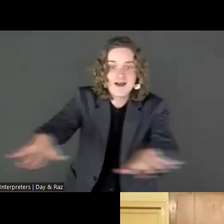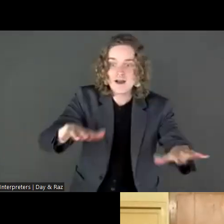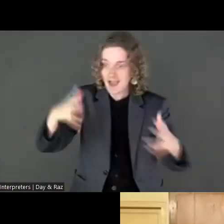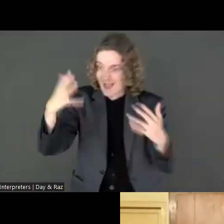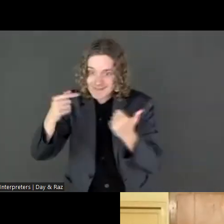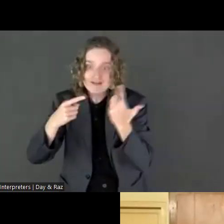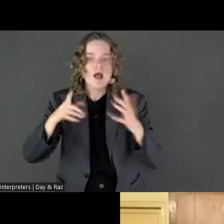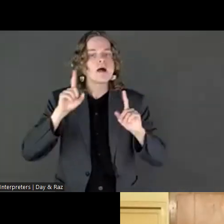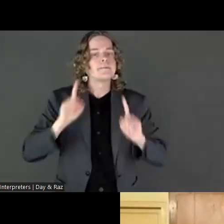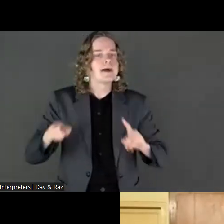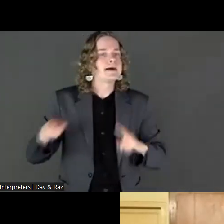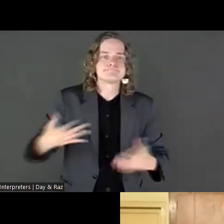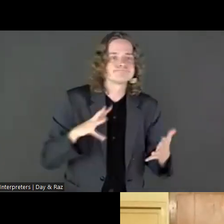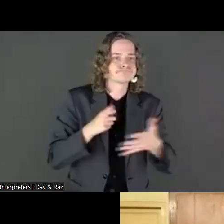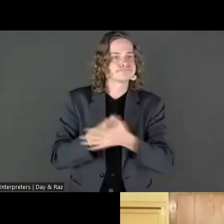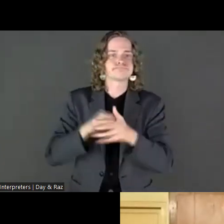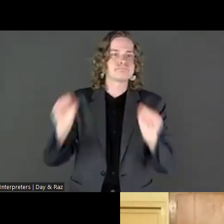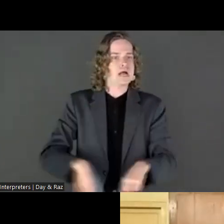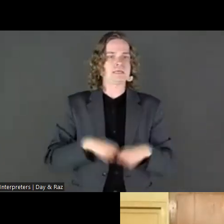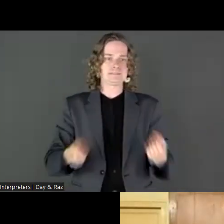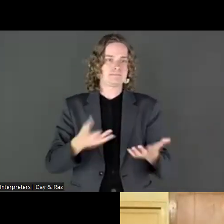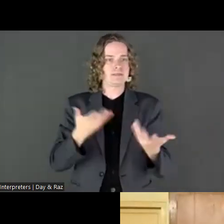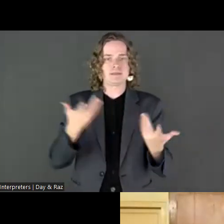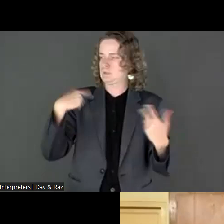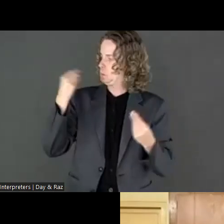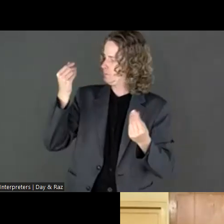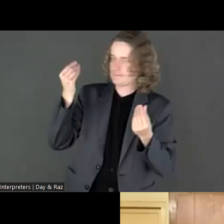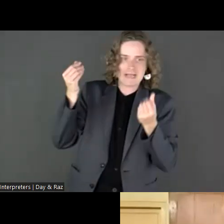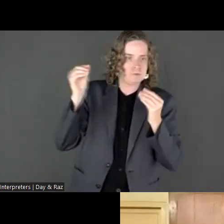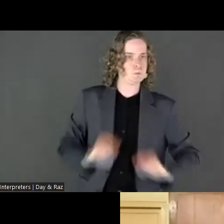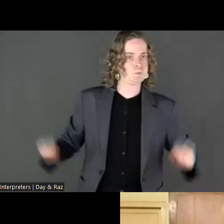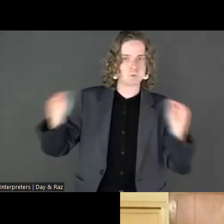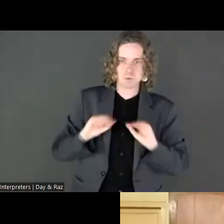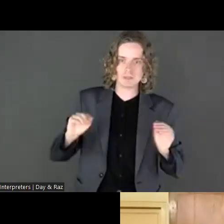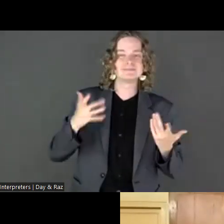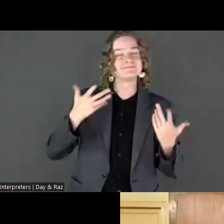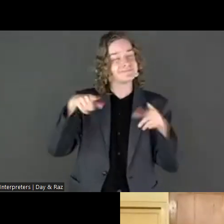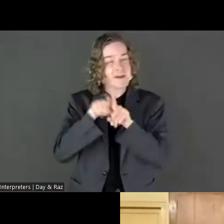this capacity at the at the ground level. And what we're hoping is to show the impact of,